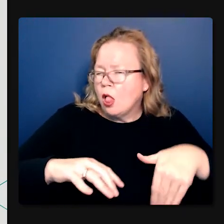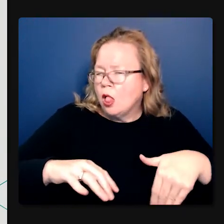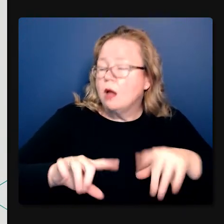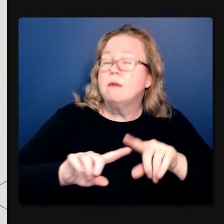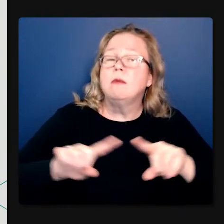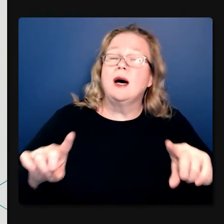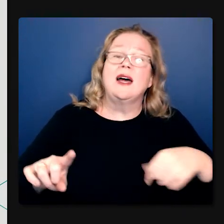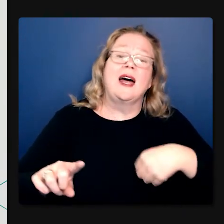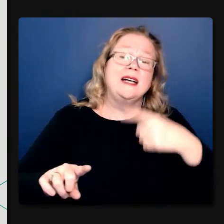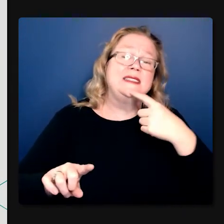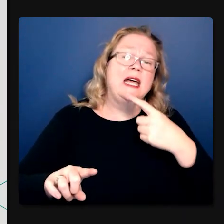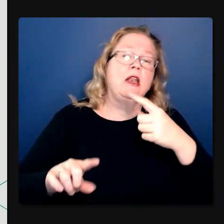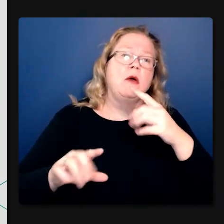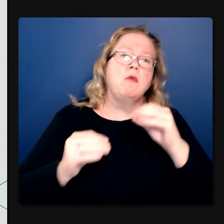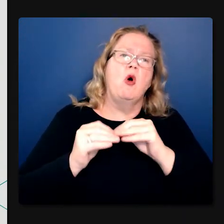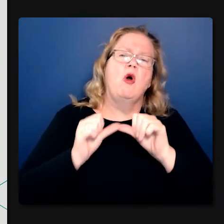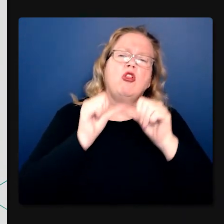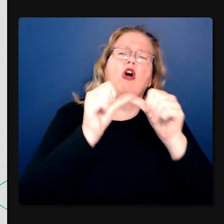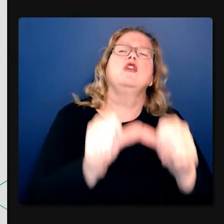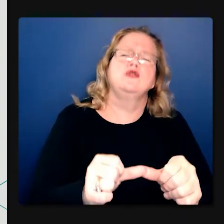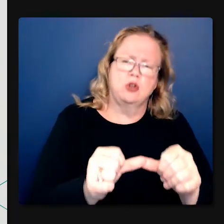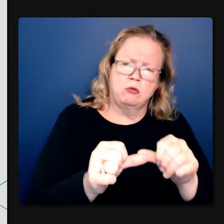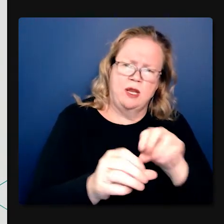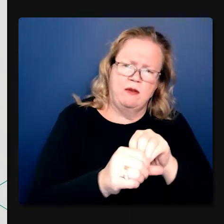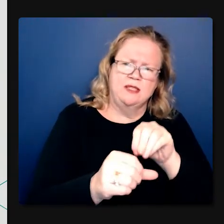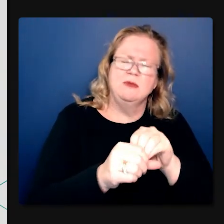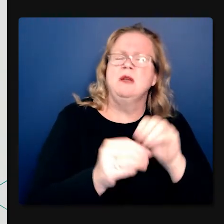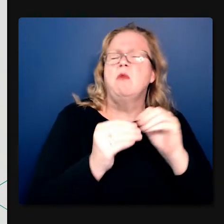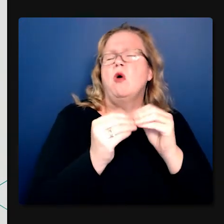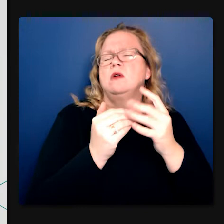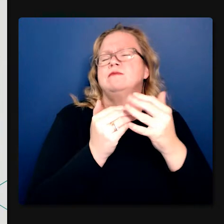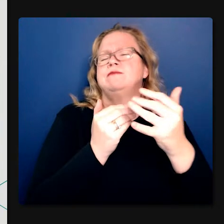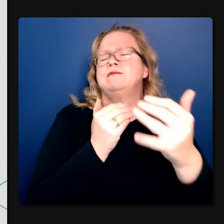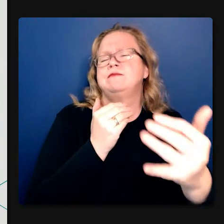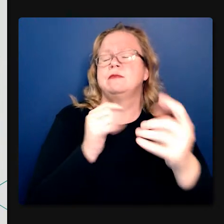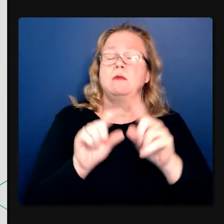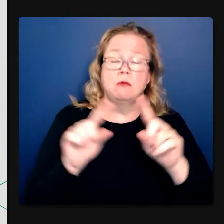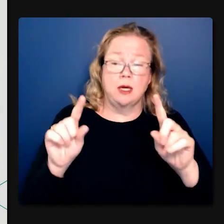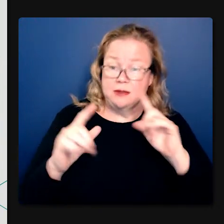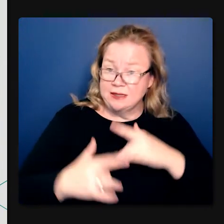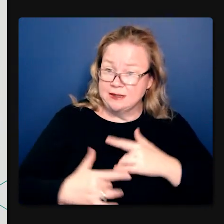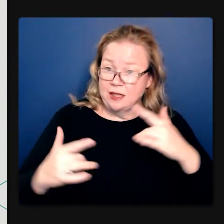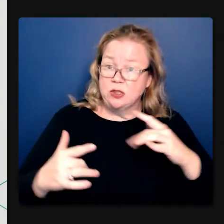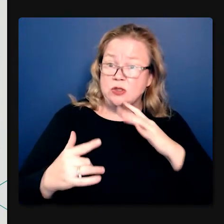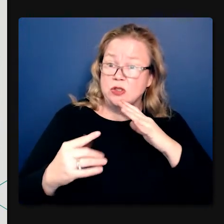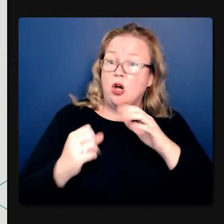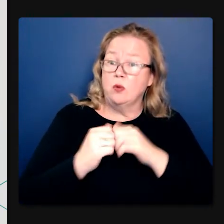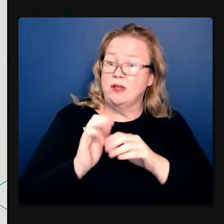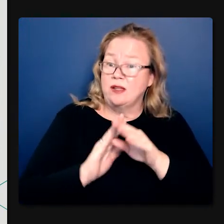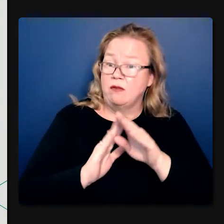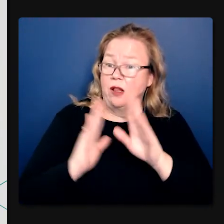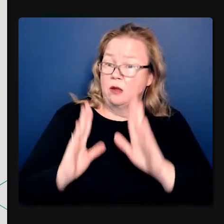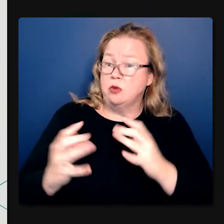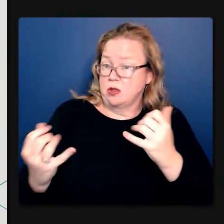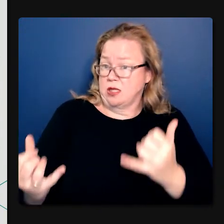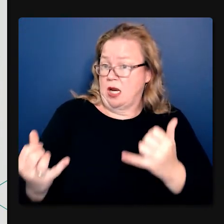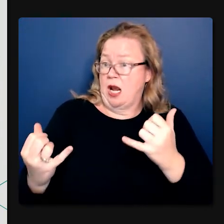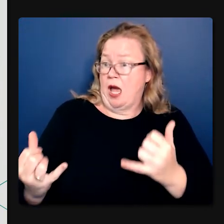And as I previously mentioned, these are longer term investments that are further out on the horizon. But we're really excited to talk to developers now.